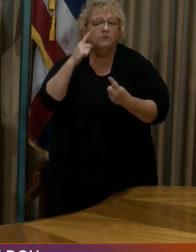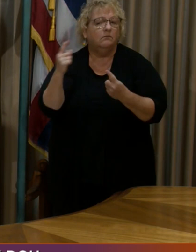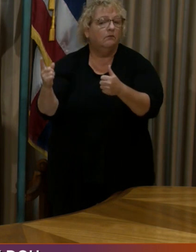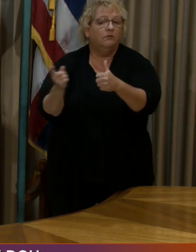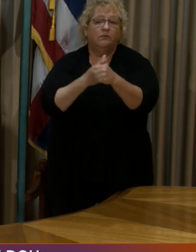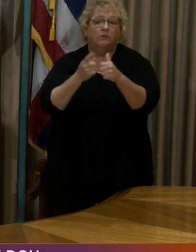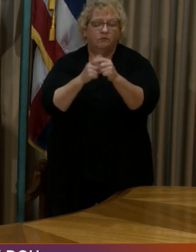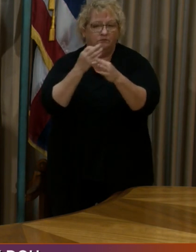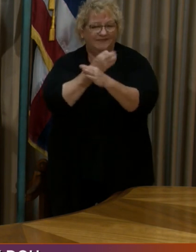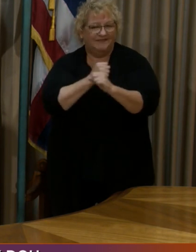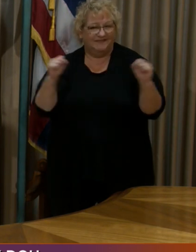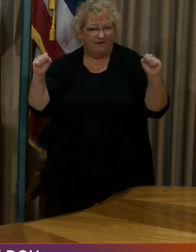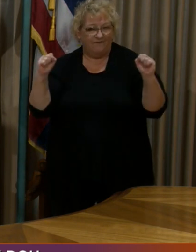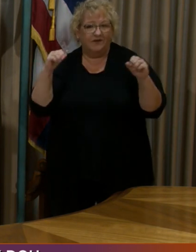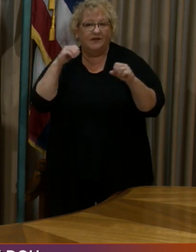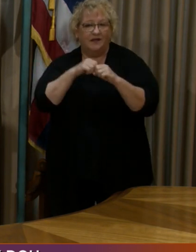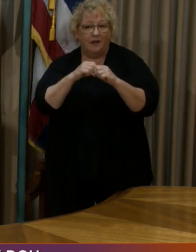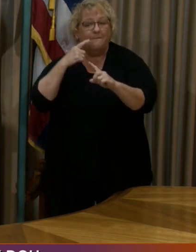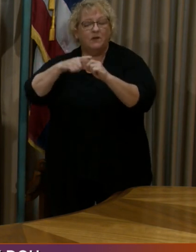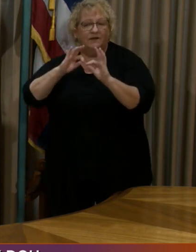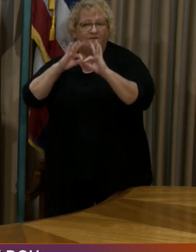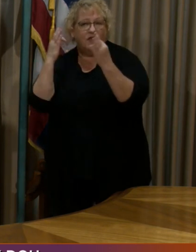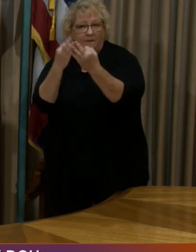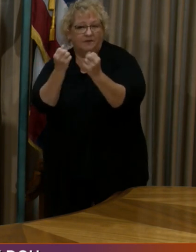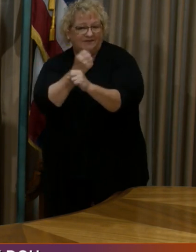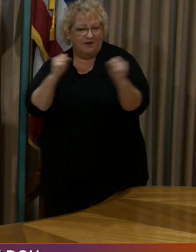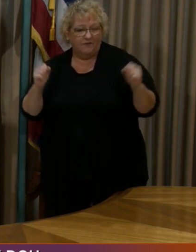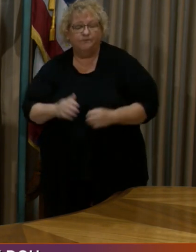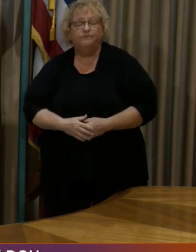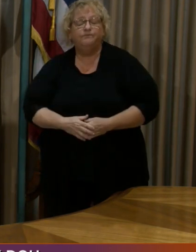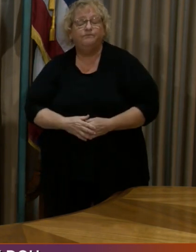AND DEVELOP BLENDED APPROACHES TO EDUCATING STUDENTS AND ENSURING THE SAFETY AND WELL-BEING OF STUDENTS AND STAFF